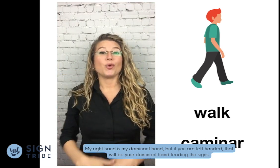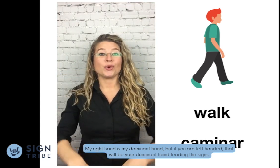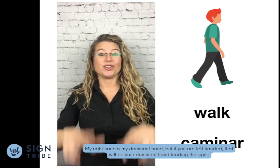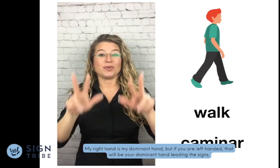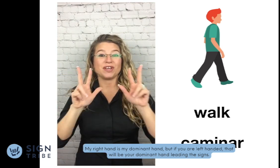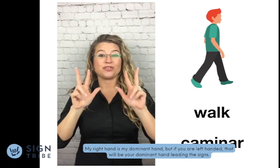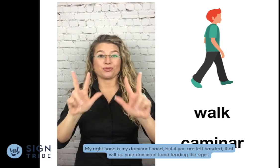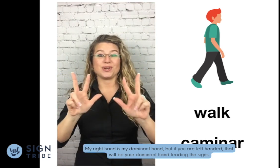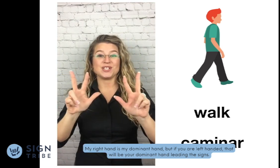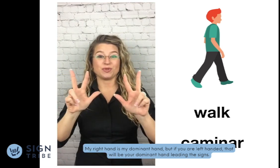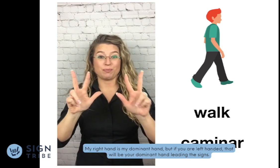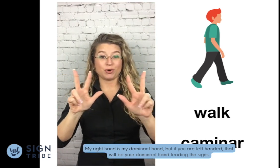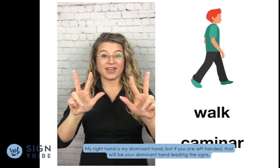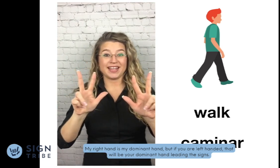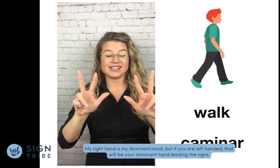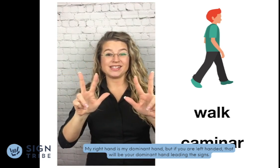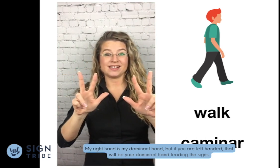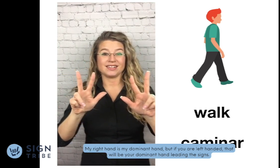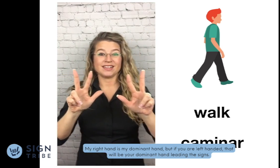Or you can make threes with both hands,